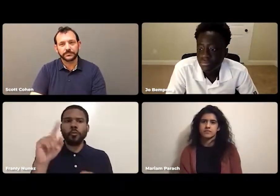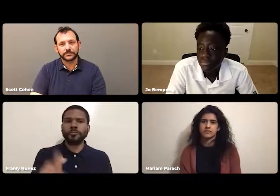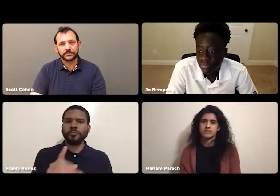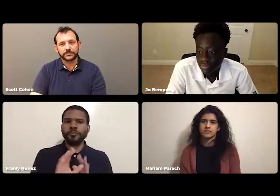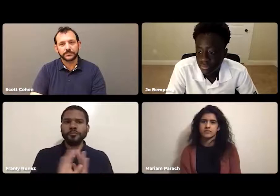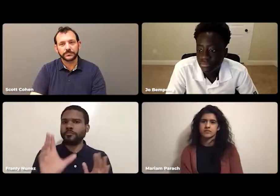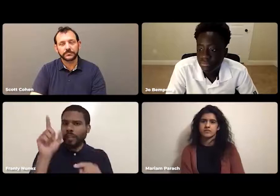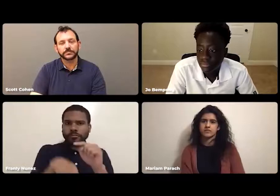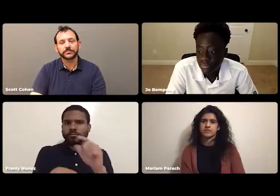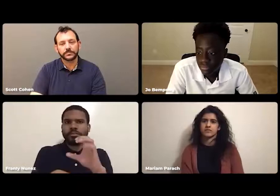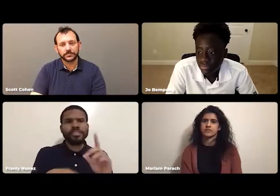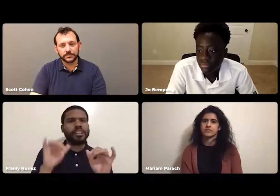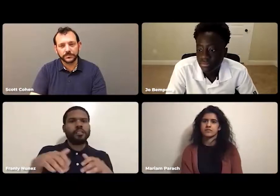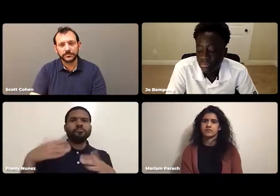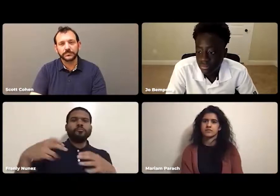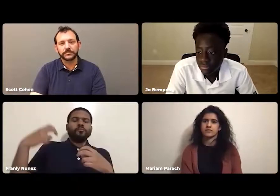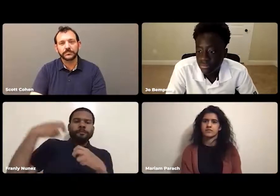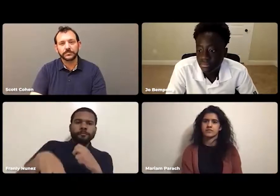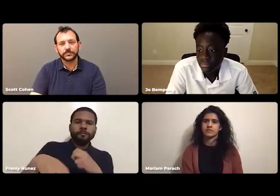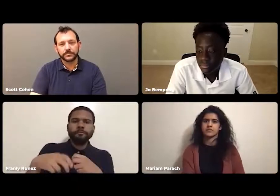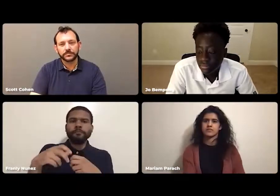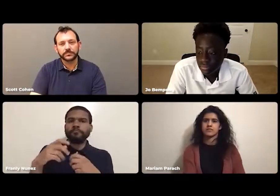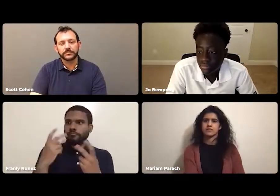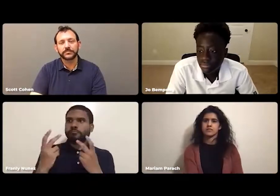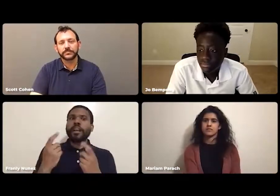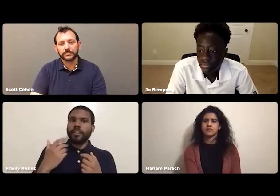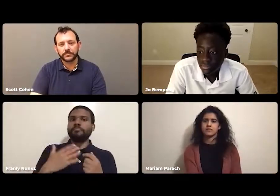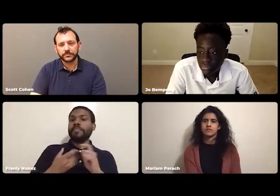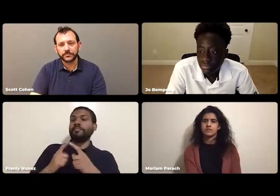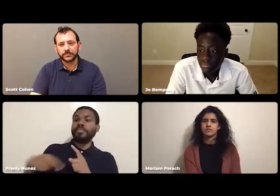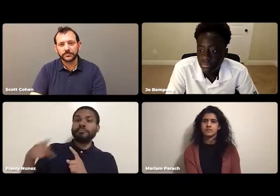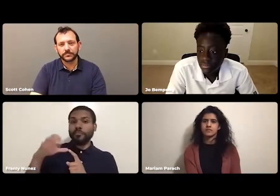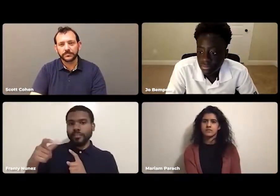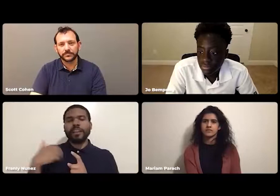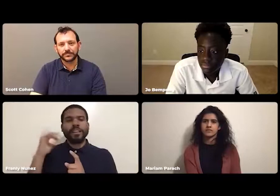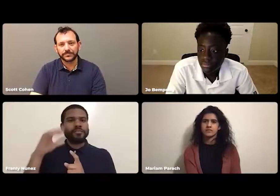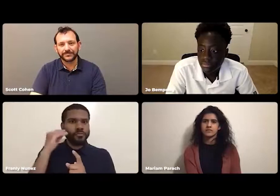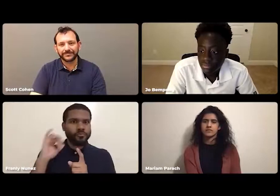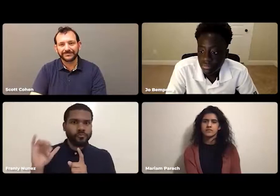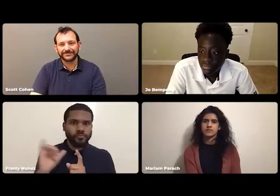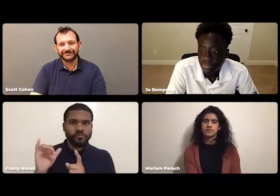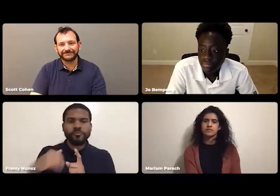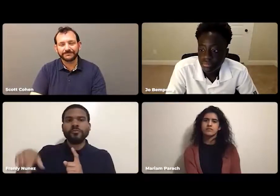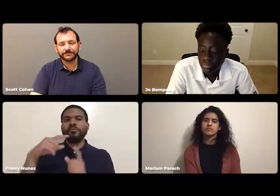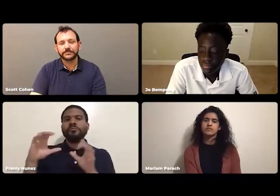There's pressure to get As and Bs, nothing lower.